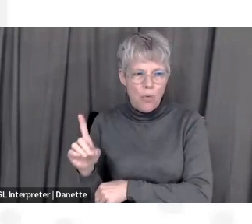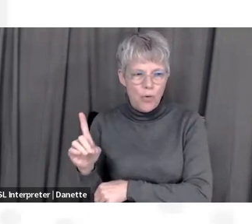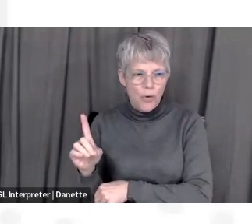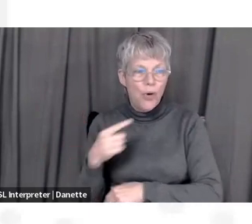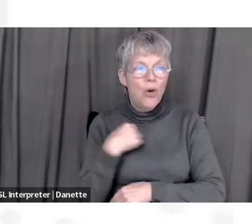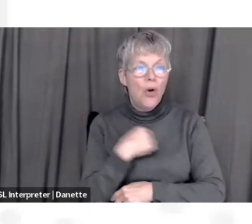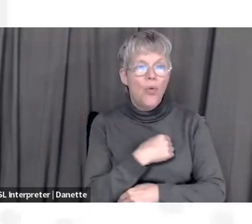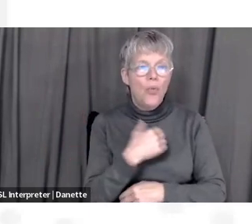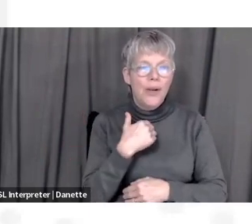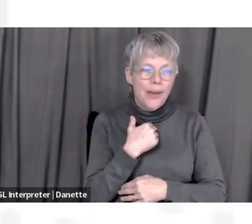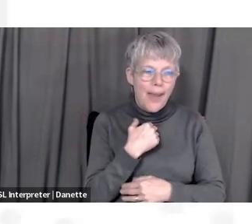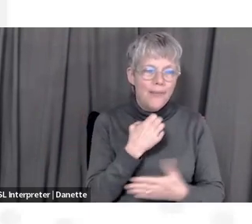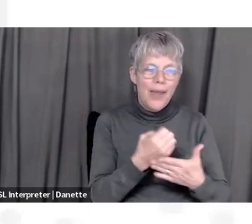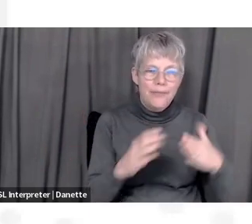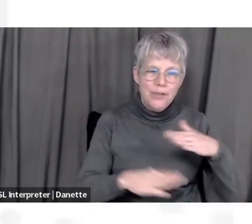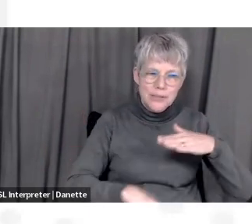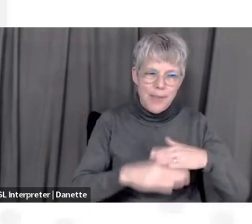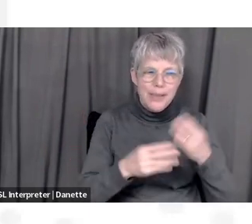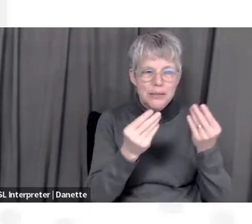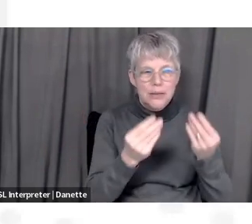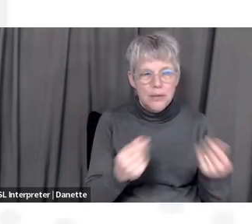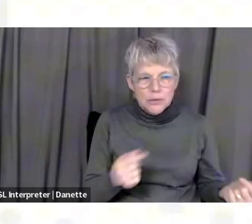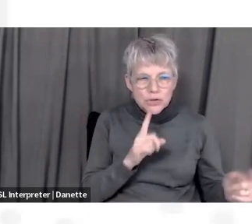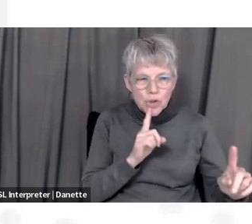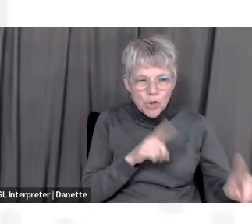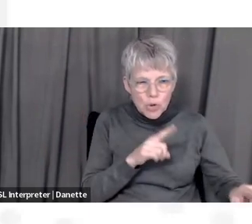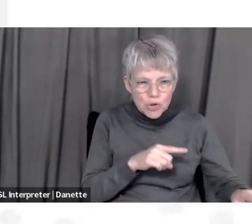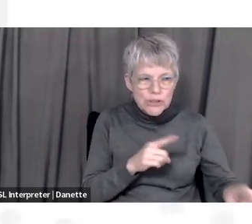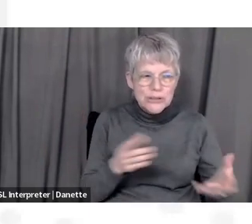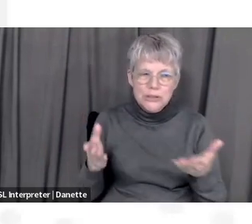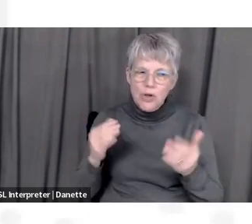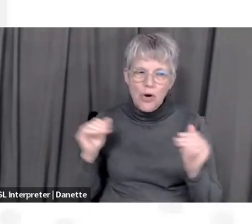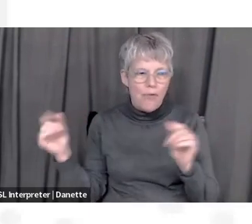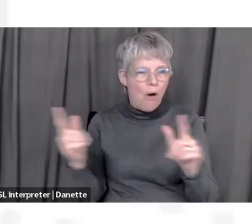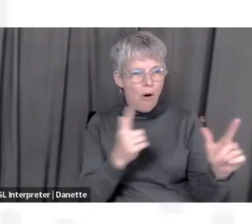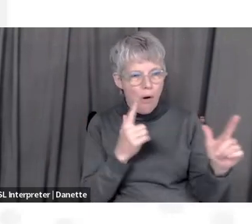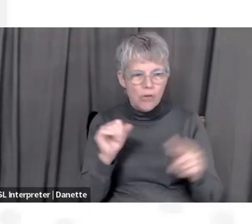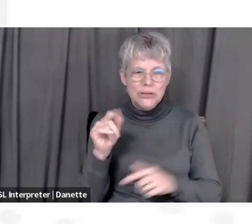We have evidence based solutions and we do serve all industry stakeholders.